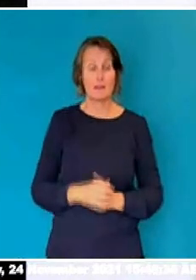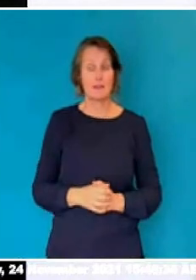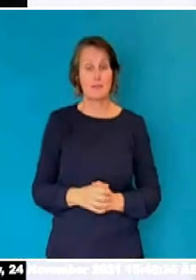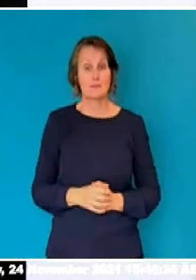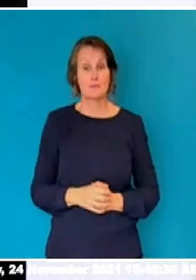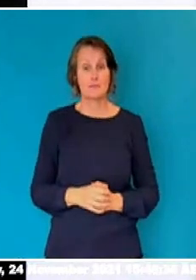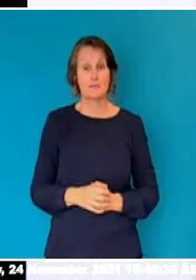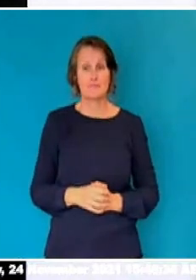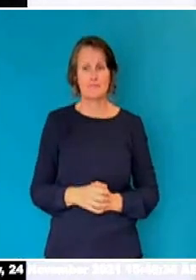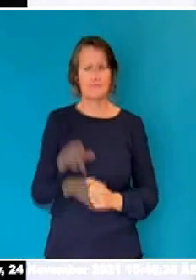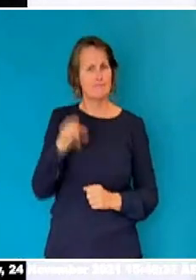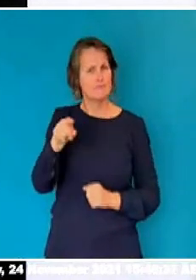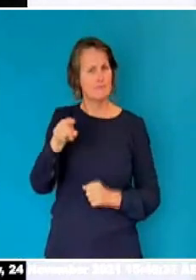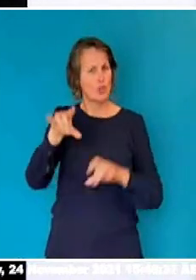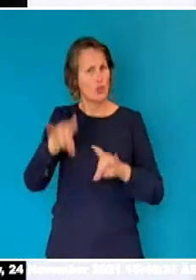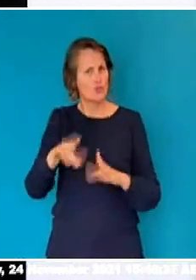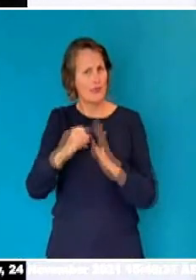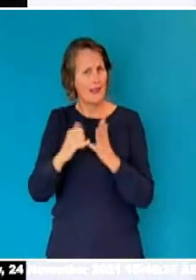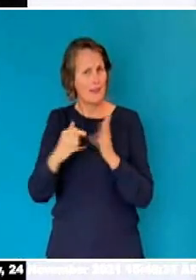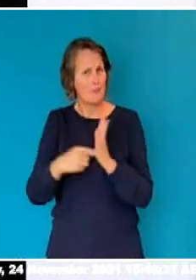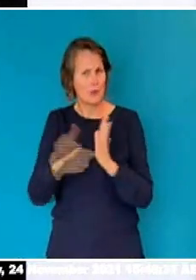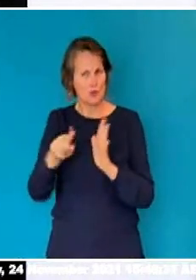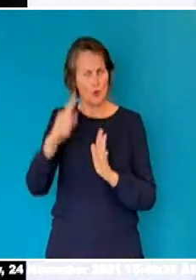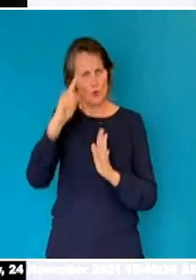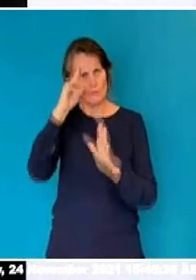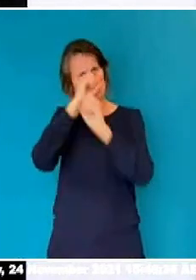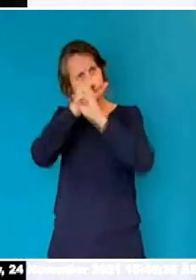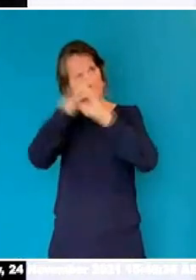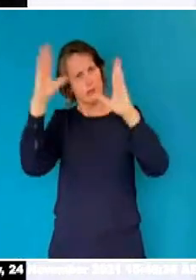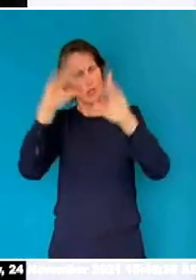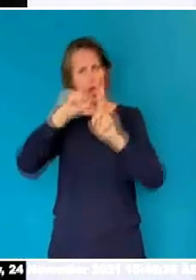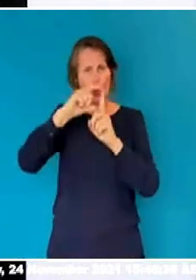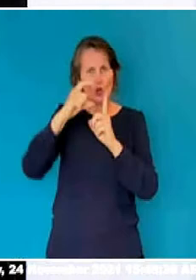Australia Post thinks about its culture of safety and risk?